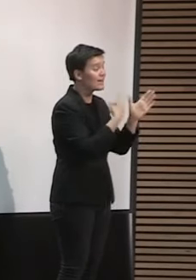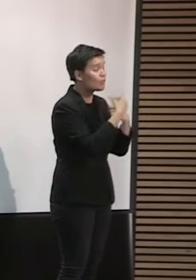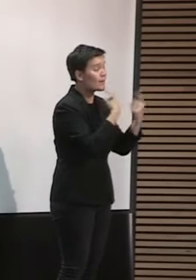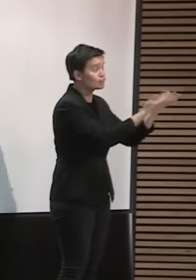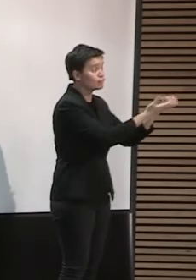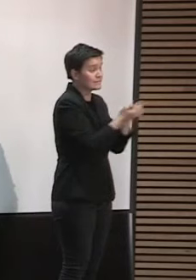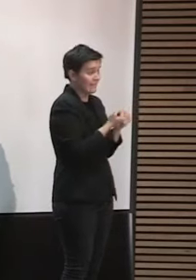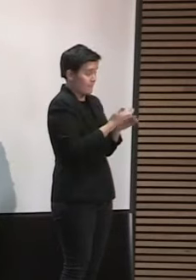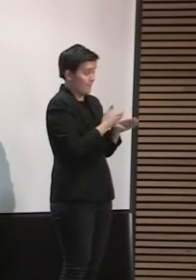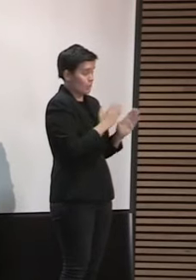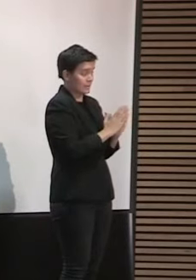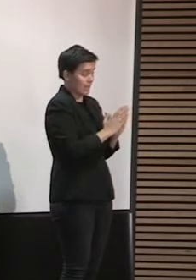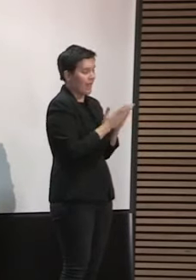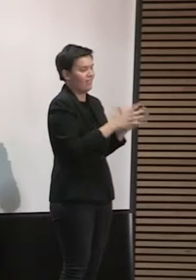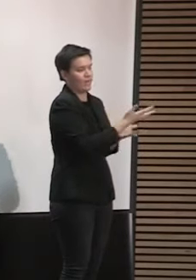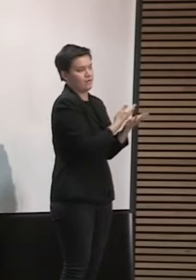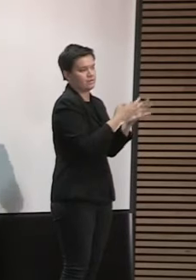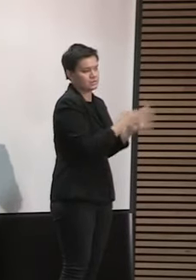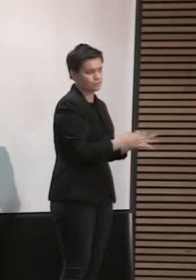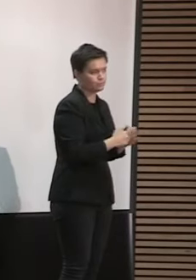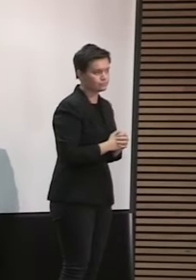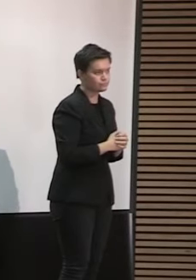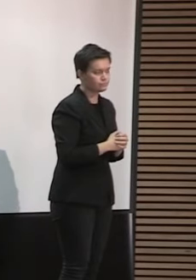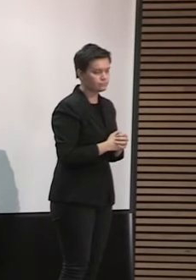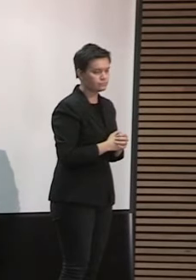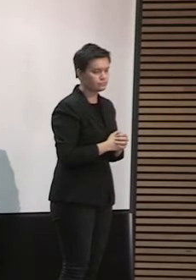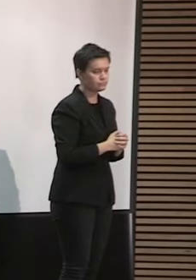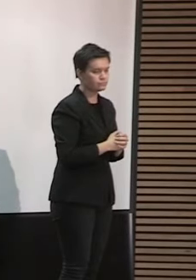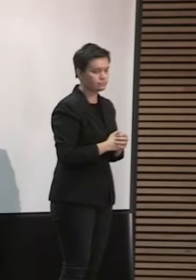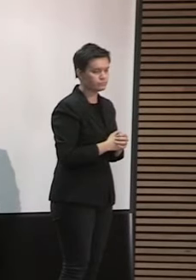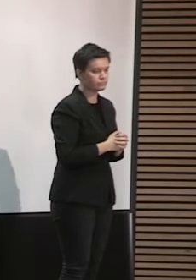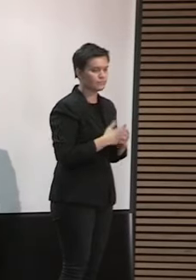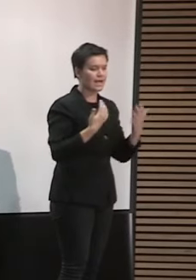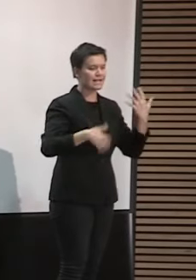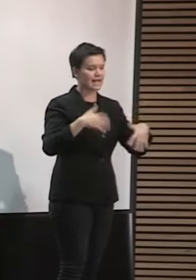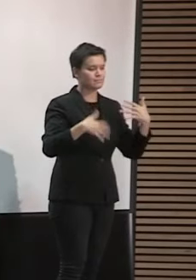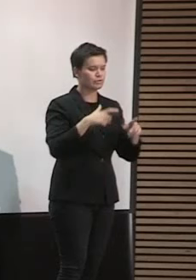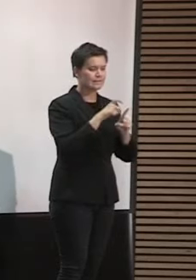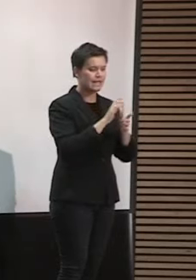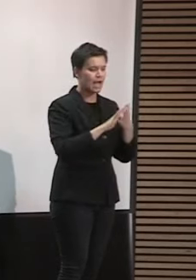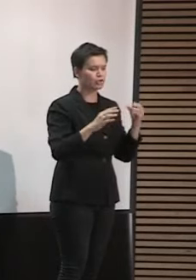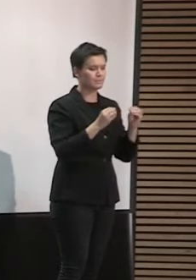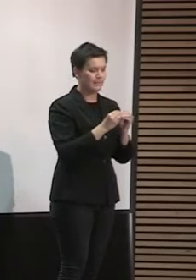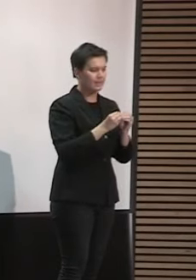is designed to assume that everybody who comes across the border could have COVID-19 and we treat them that way and